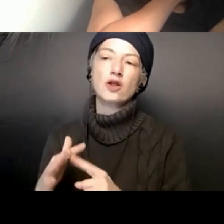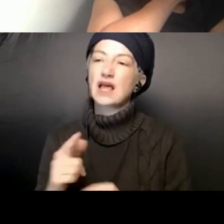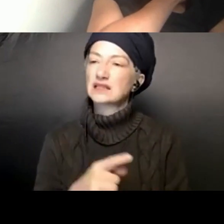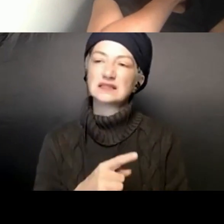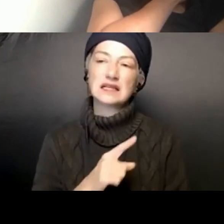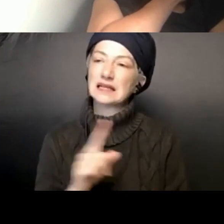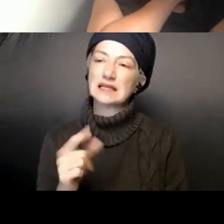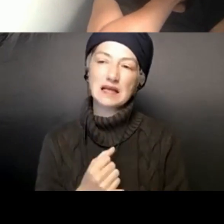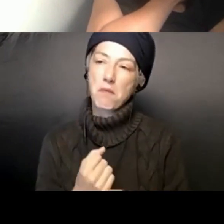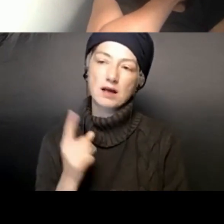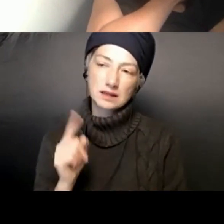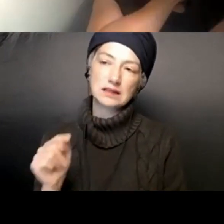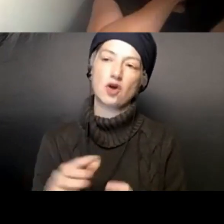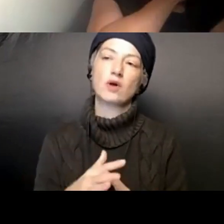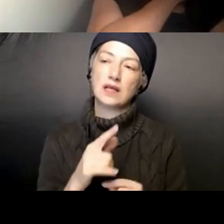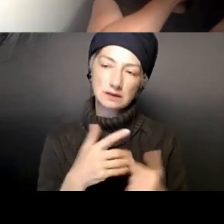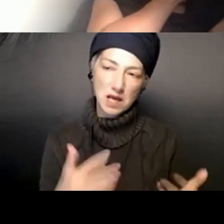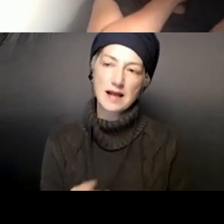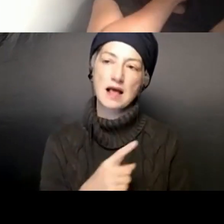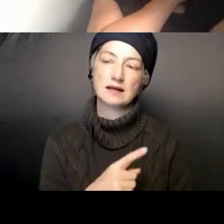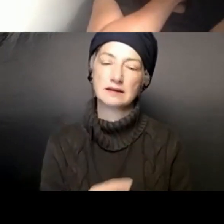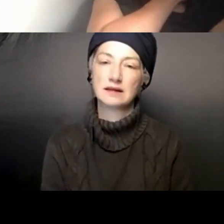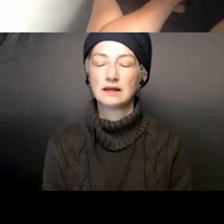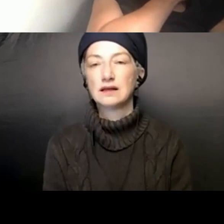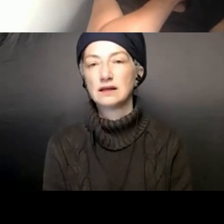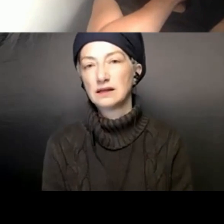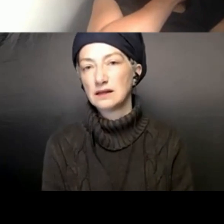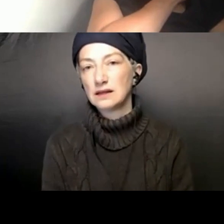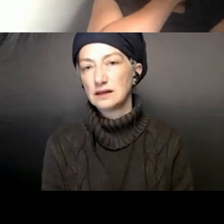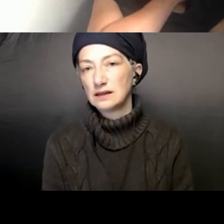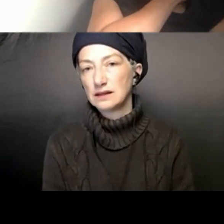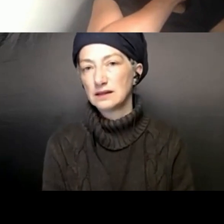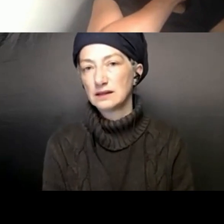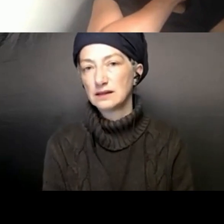Because there just weren't even maybe so many contexts they would have worked in,